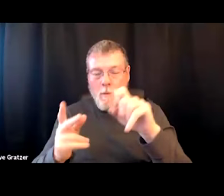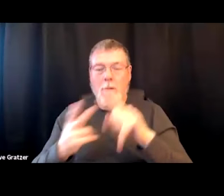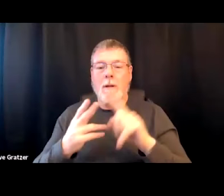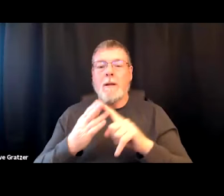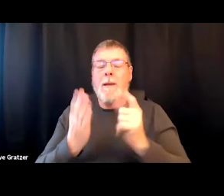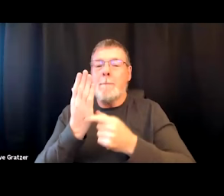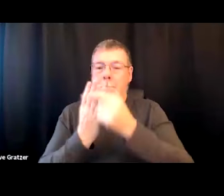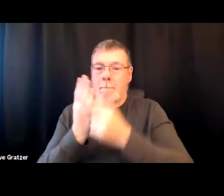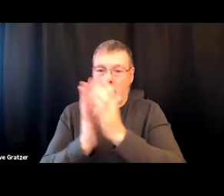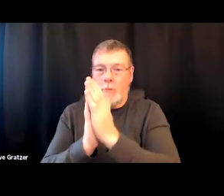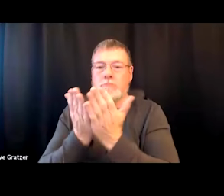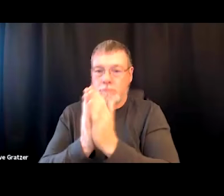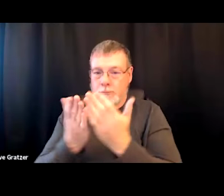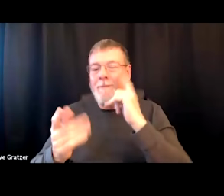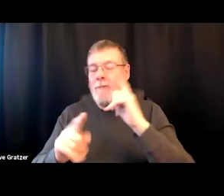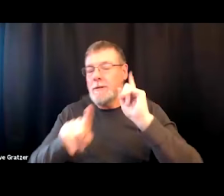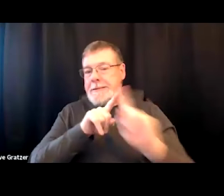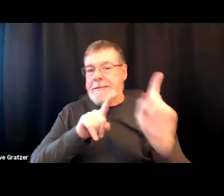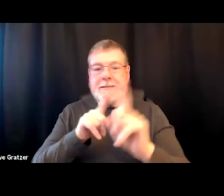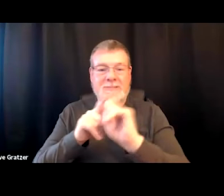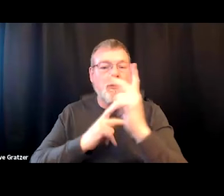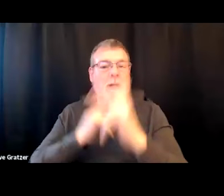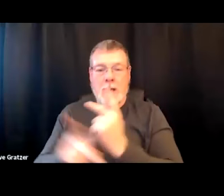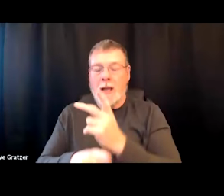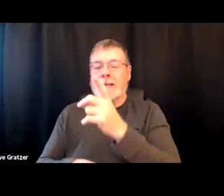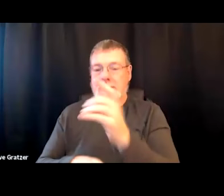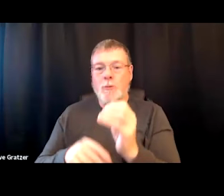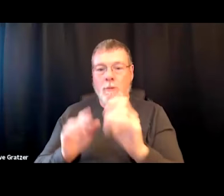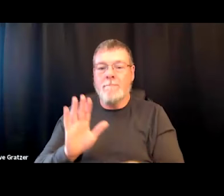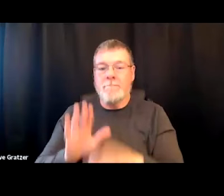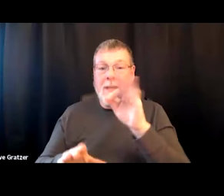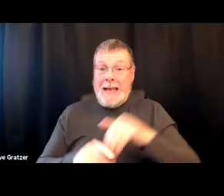for different types of disorders that are found in the criminal justice system